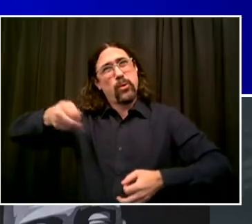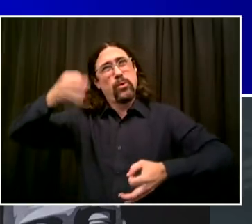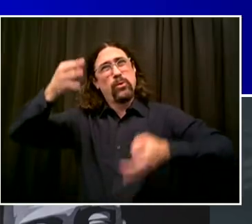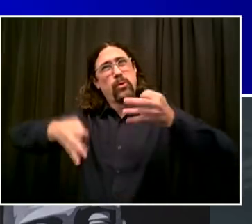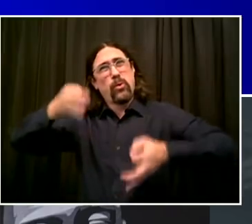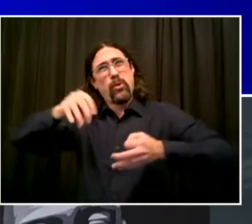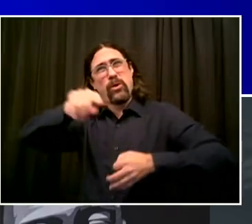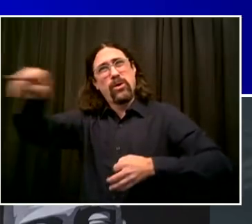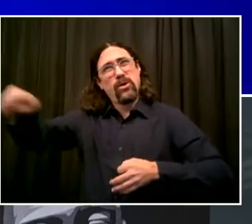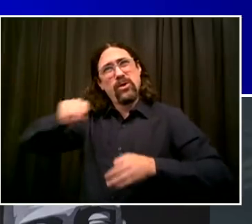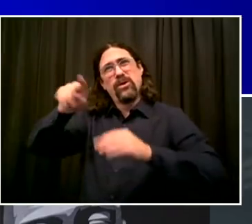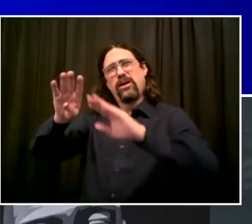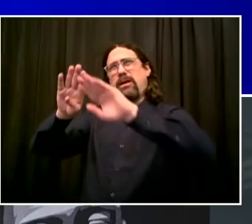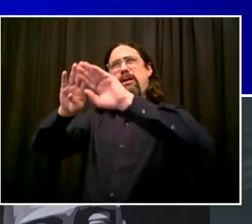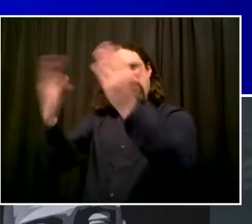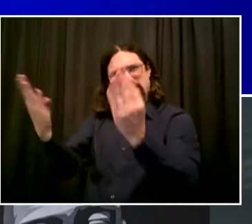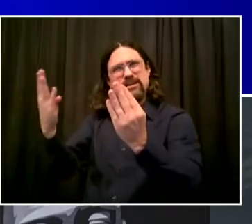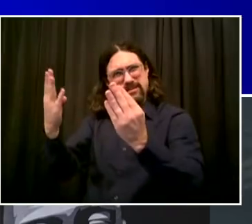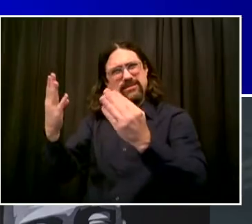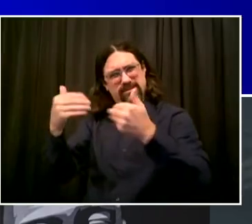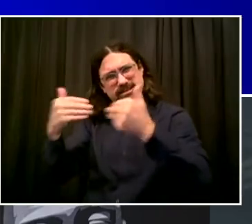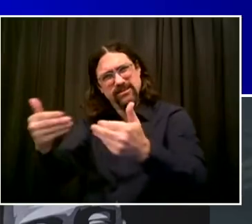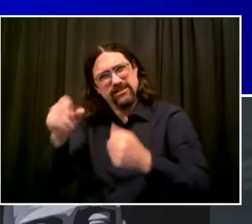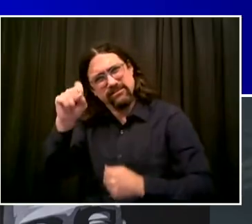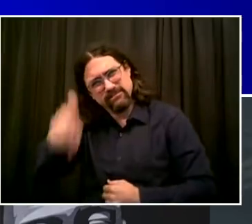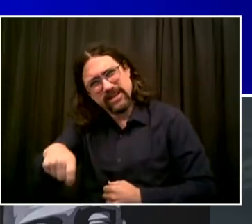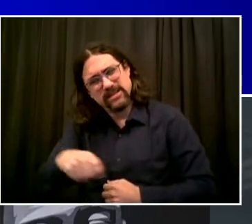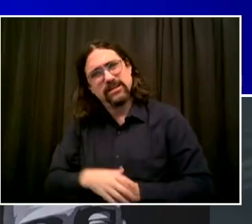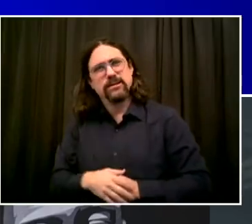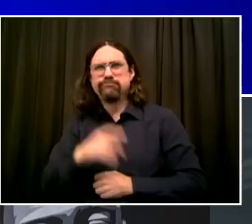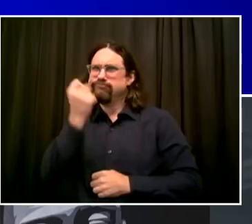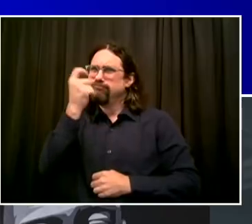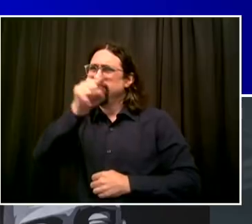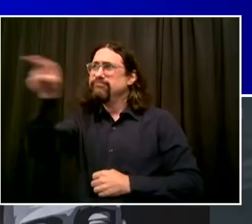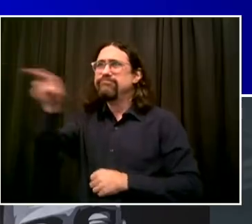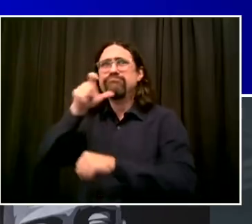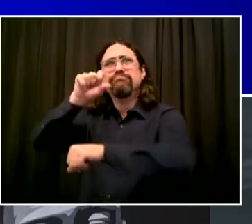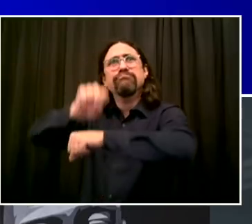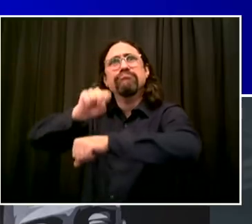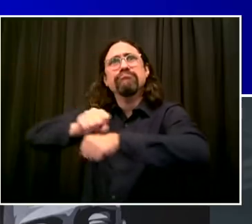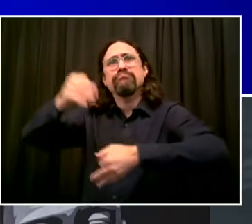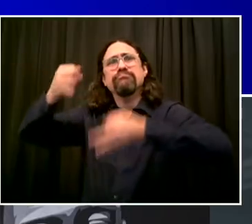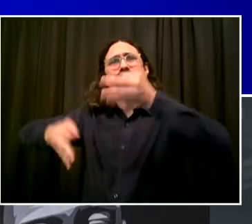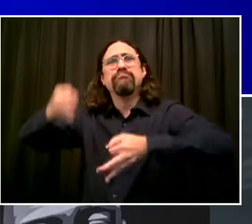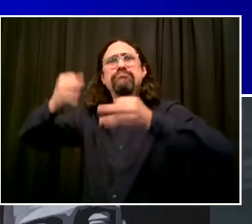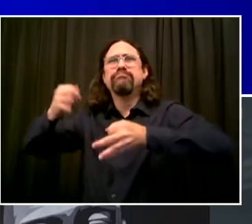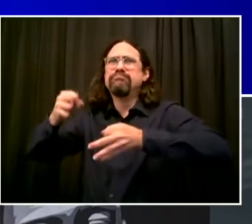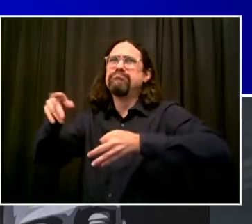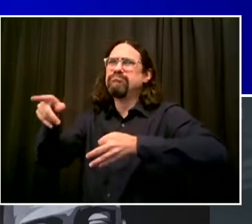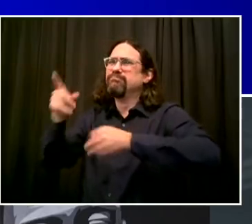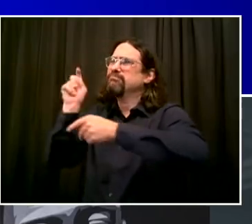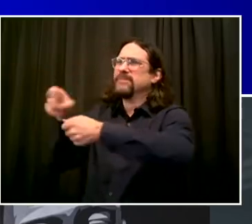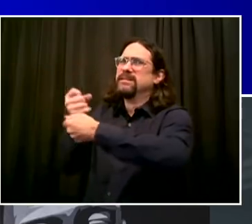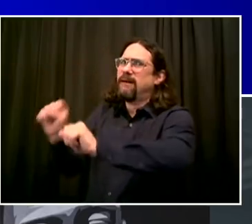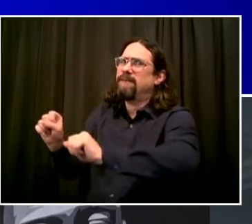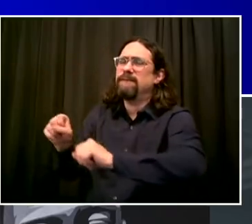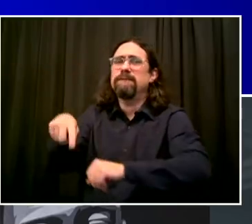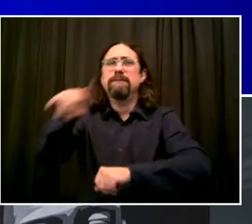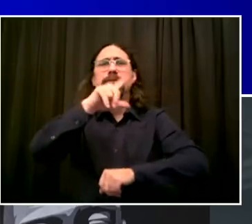FOLKS THAT WORK